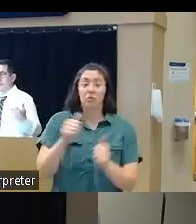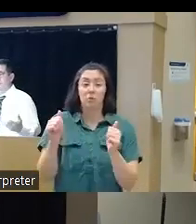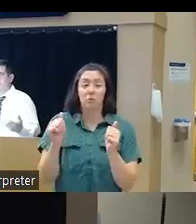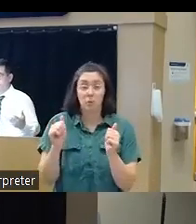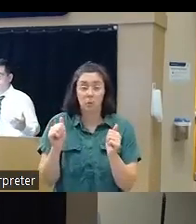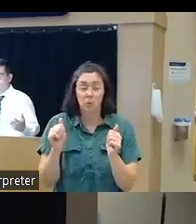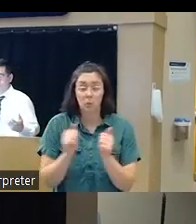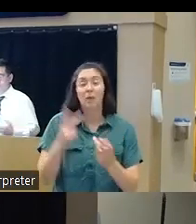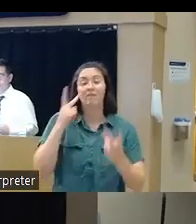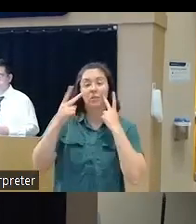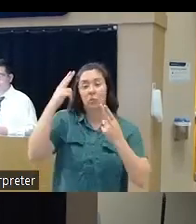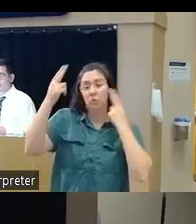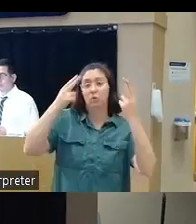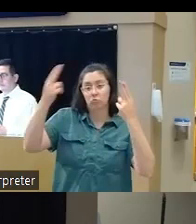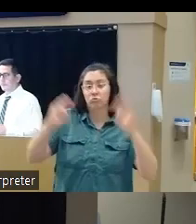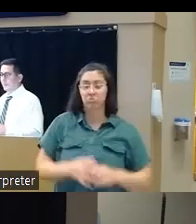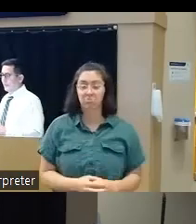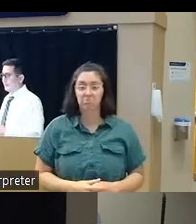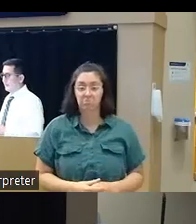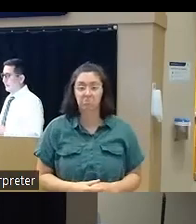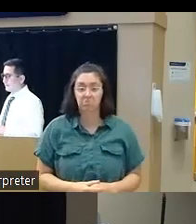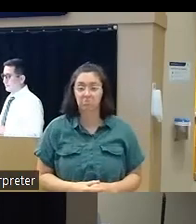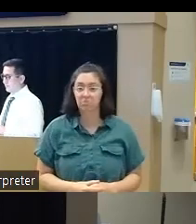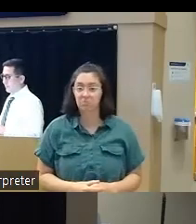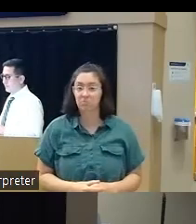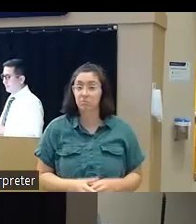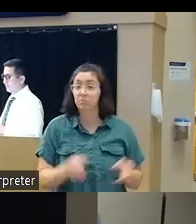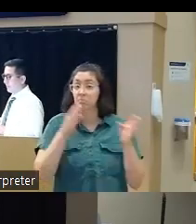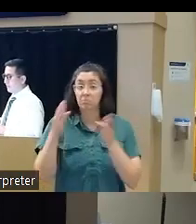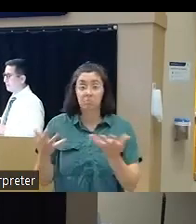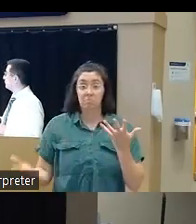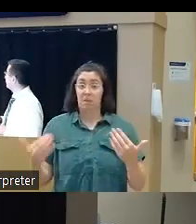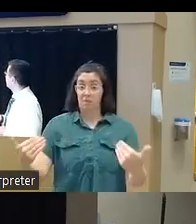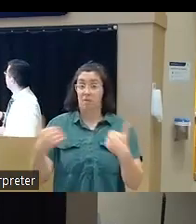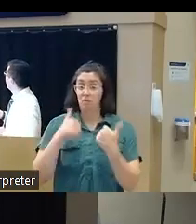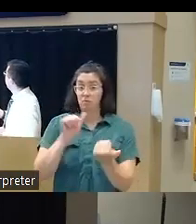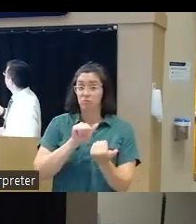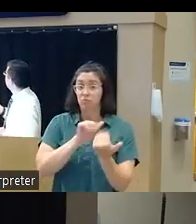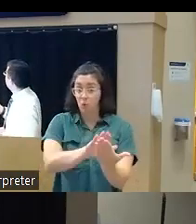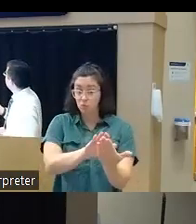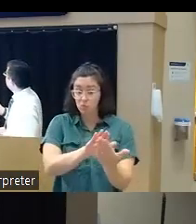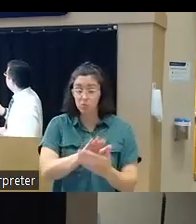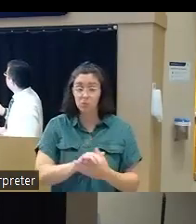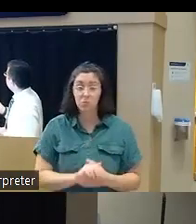syndrome who are having visual hallucinations as well and that there might be a way to use the